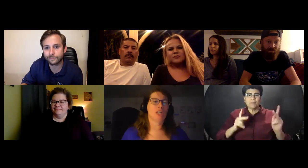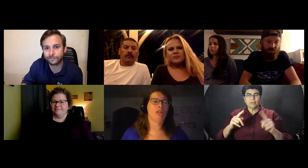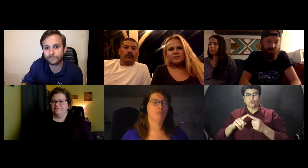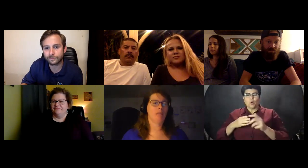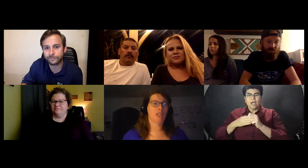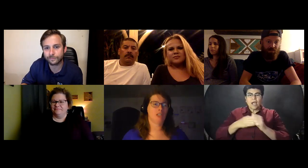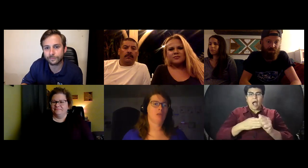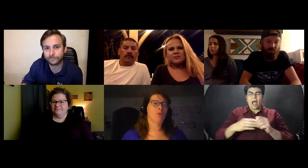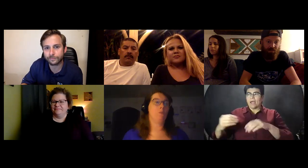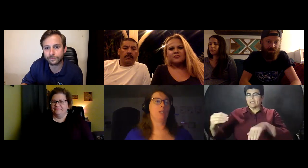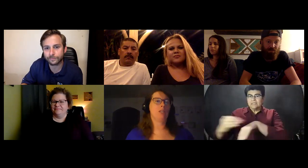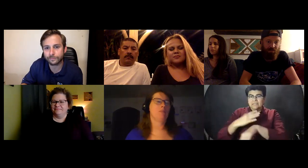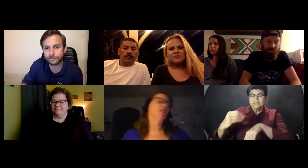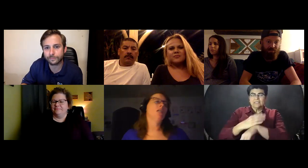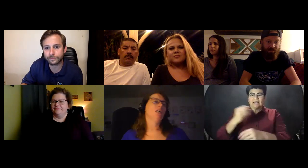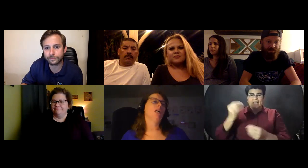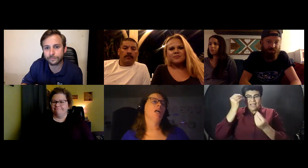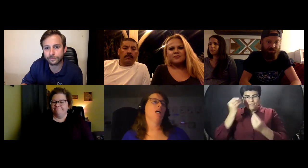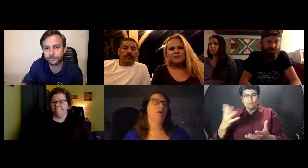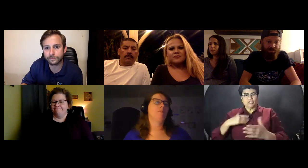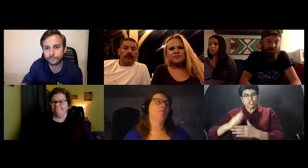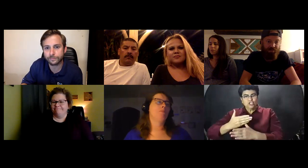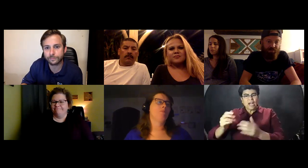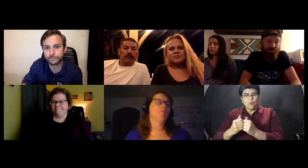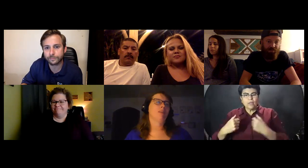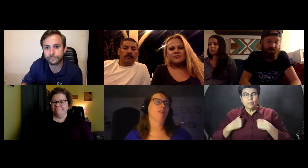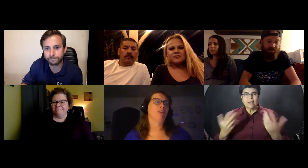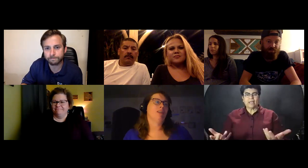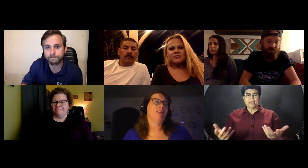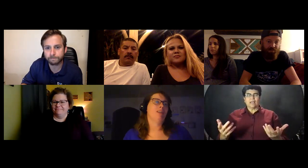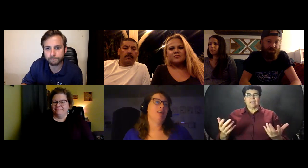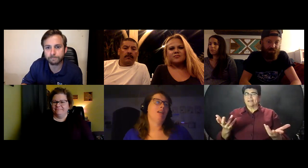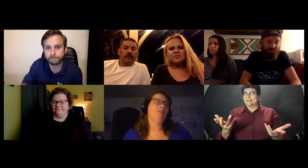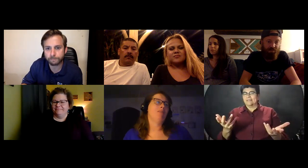information